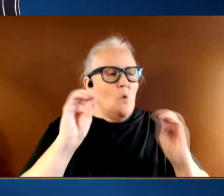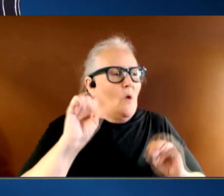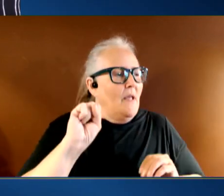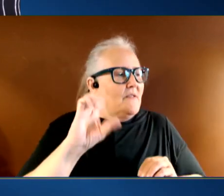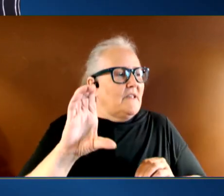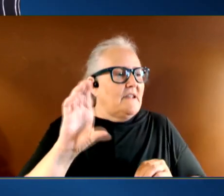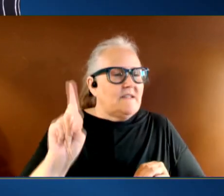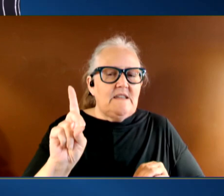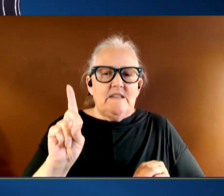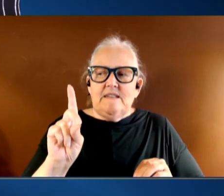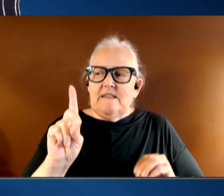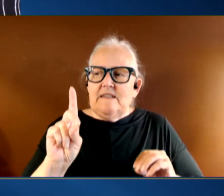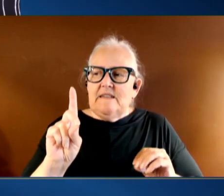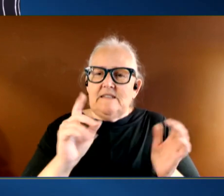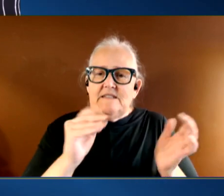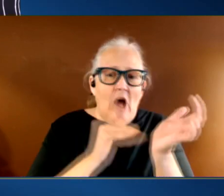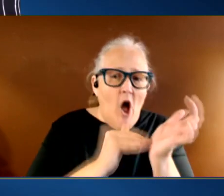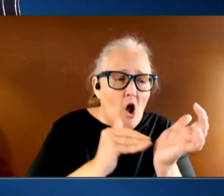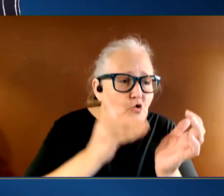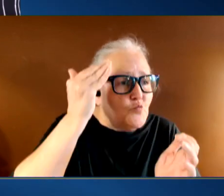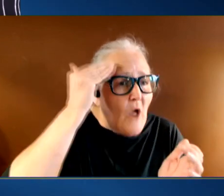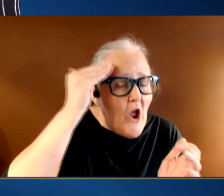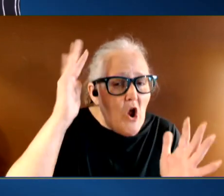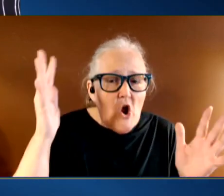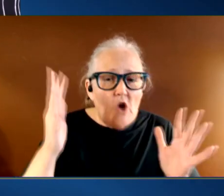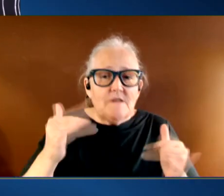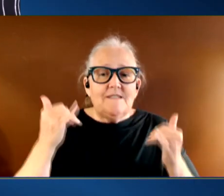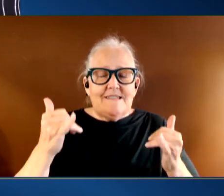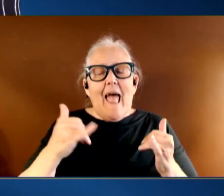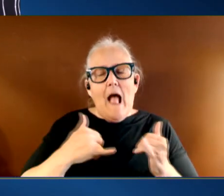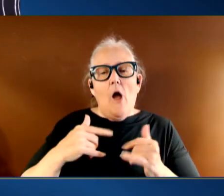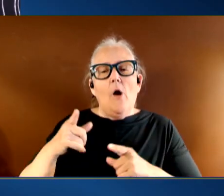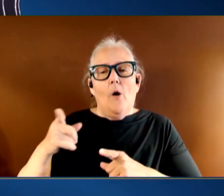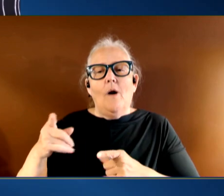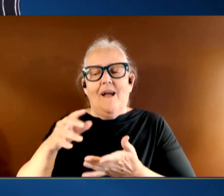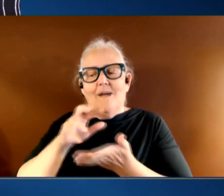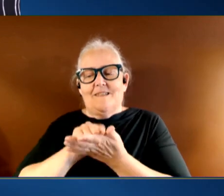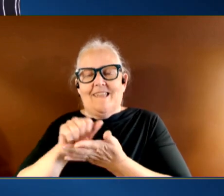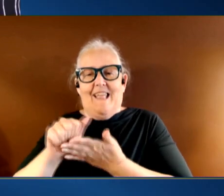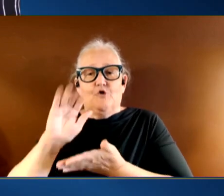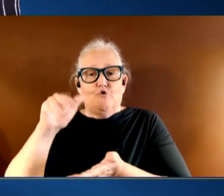like doctors. I now see a hematologist at a cancer treatment center every month,